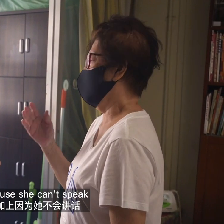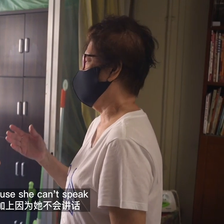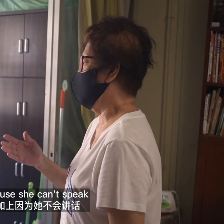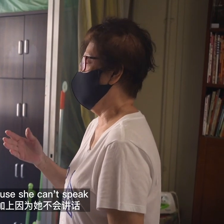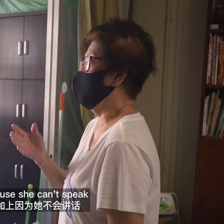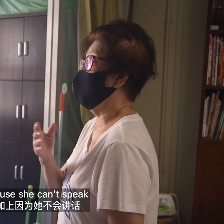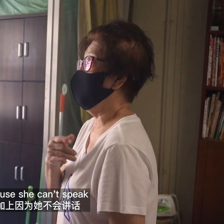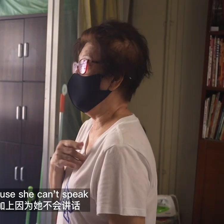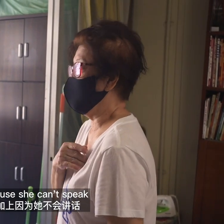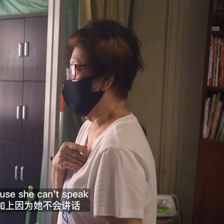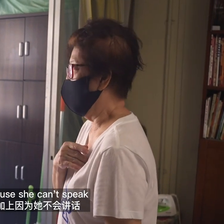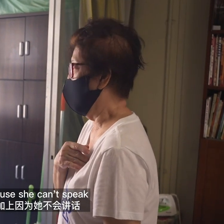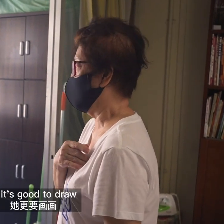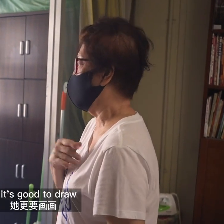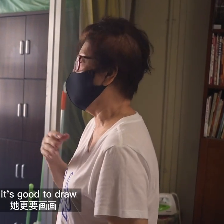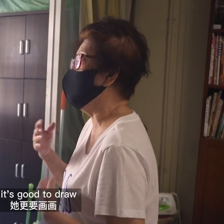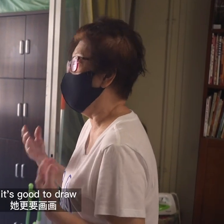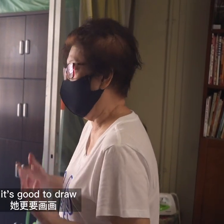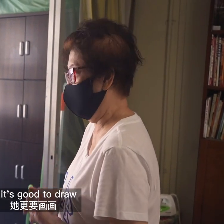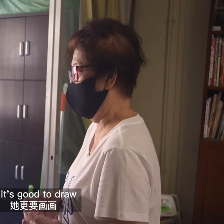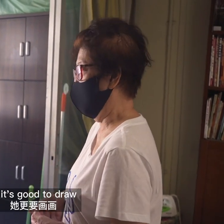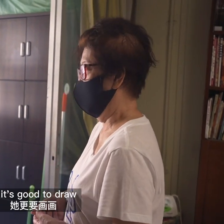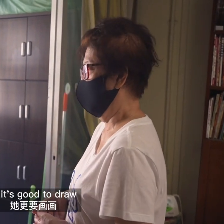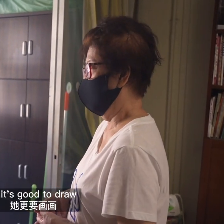because she can't speak so it's good to draw